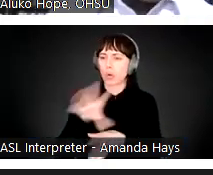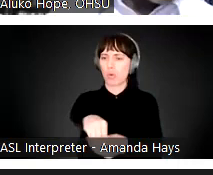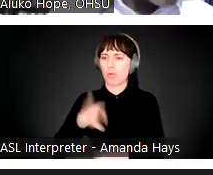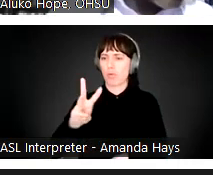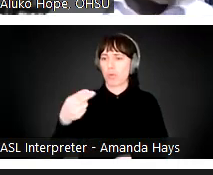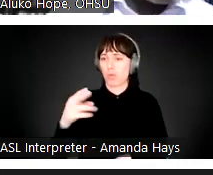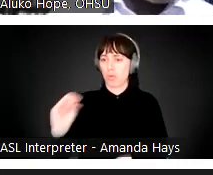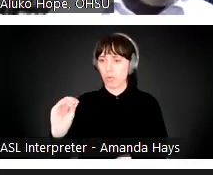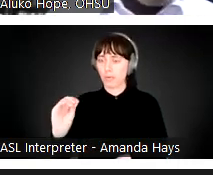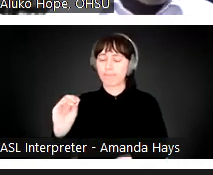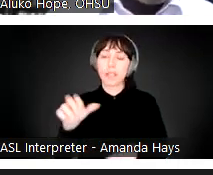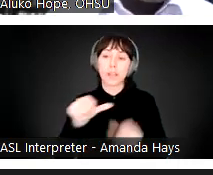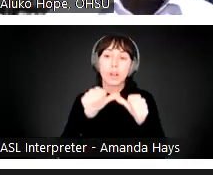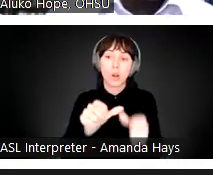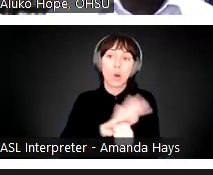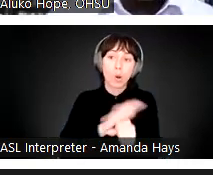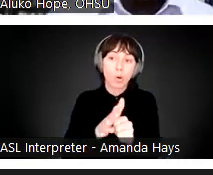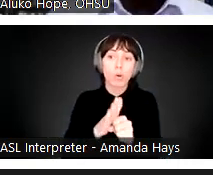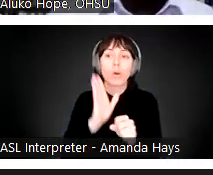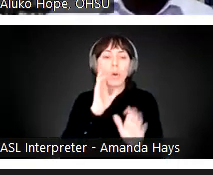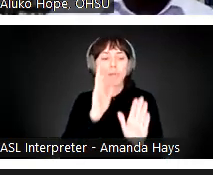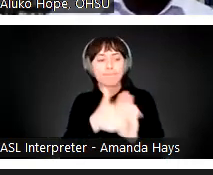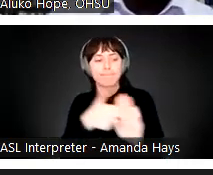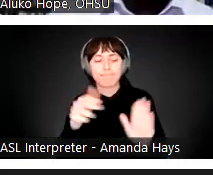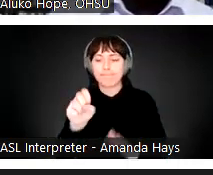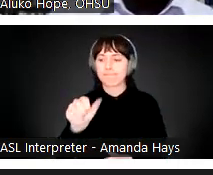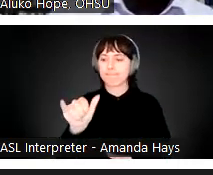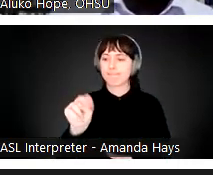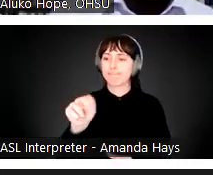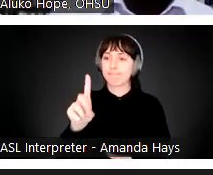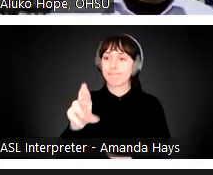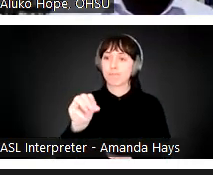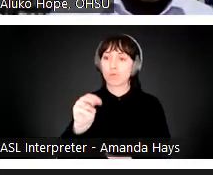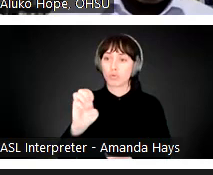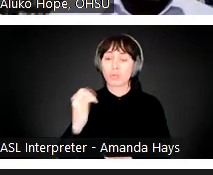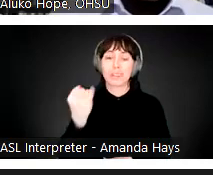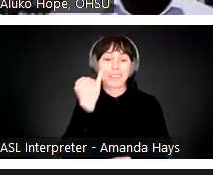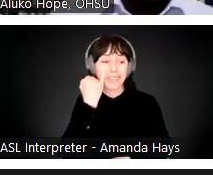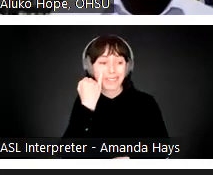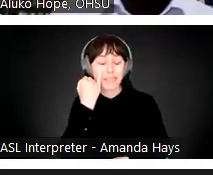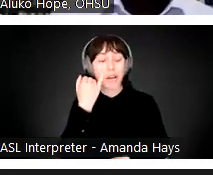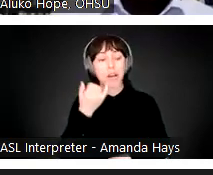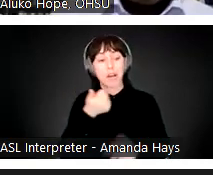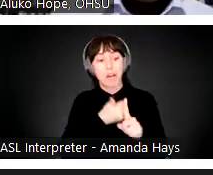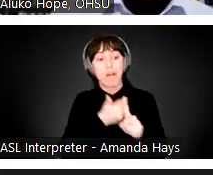be defined as a syndrome when patients have new or persistent symptoms for at least three months after the onset of